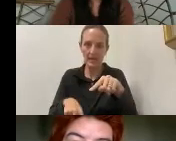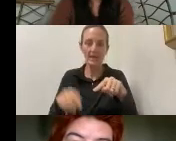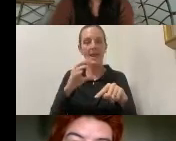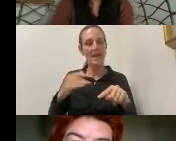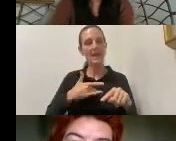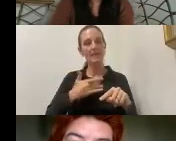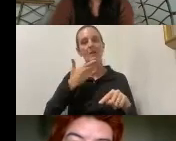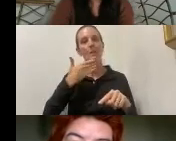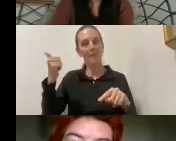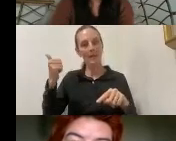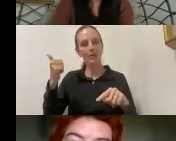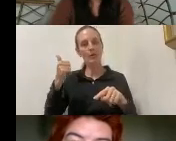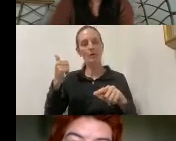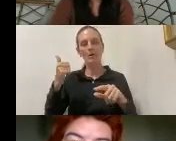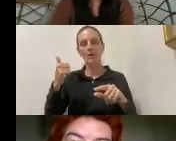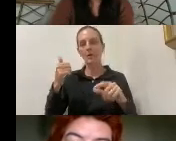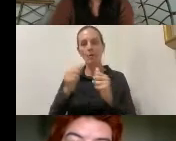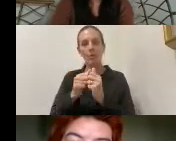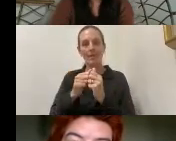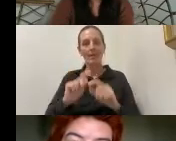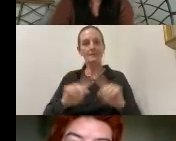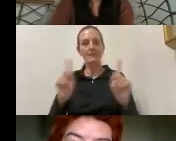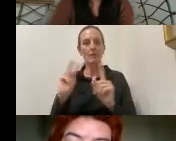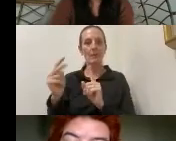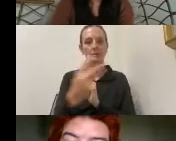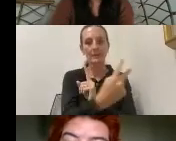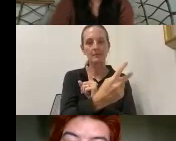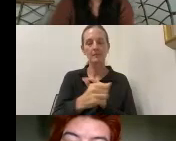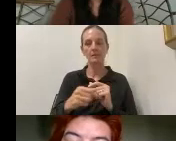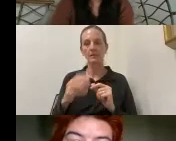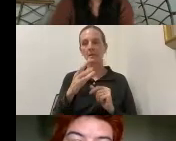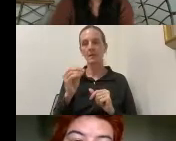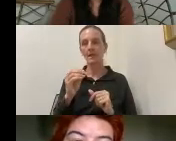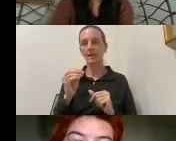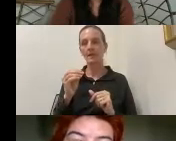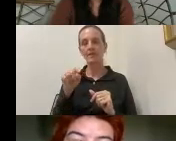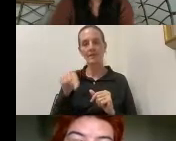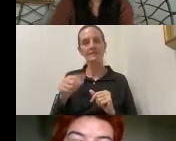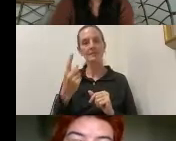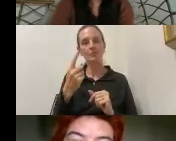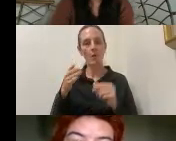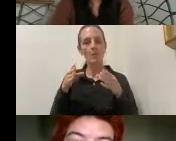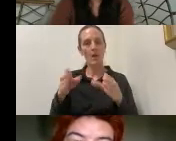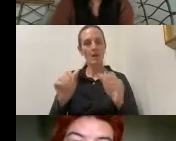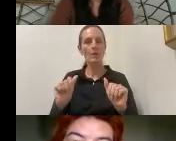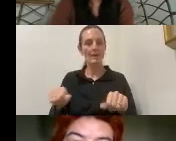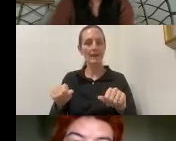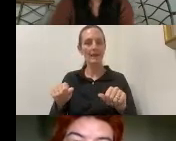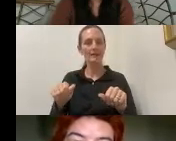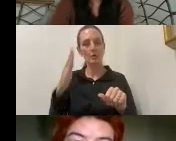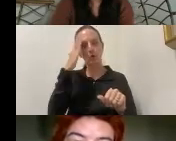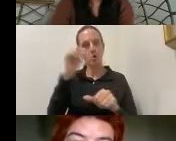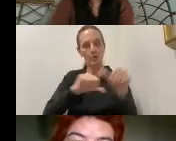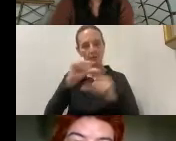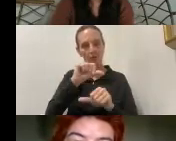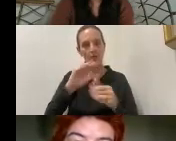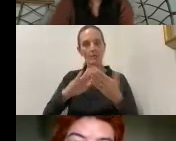And this is one of the methods on getting to know each other and becoming more of a